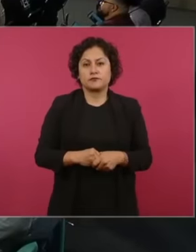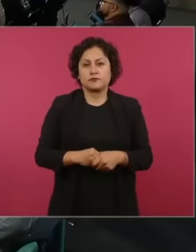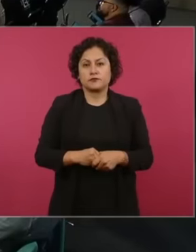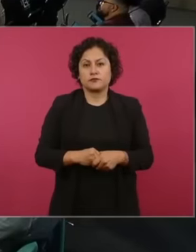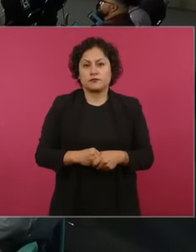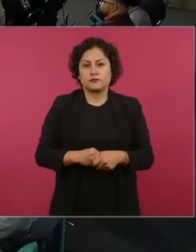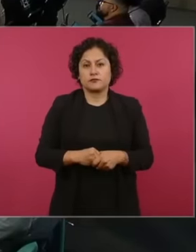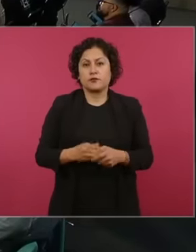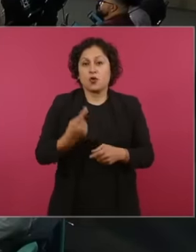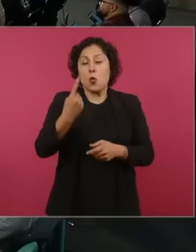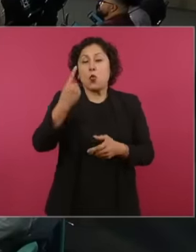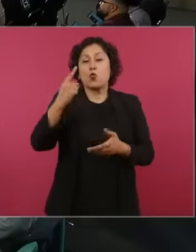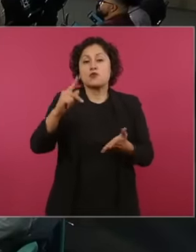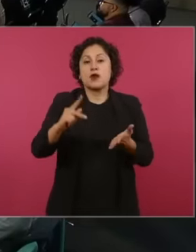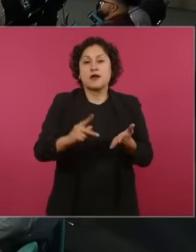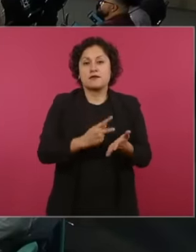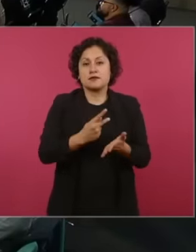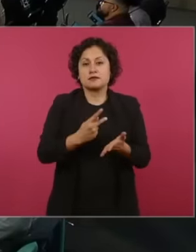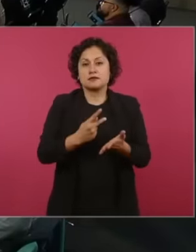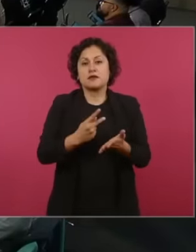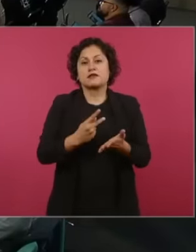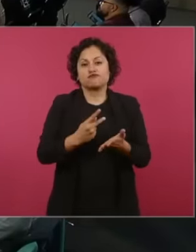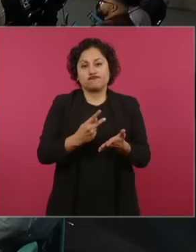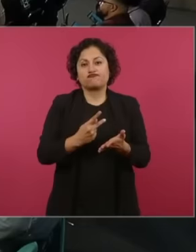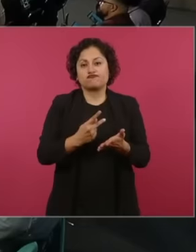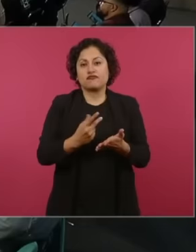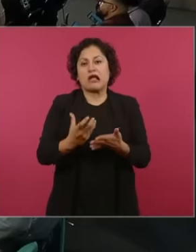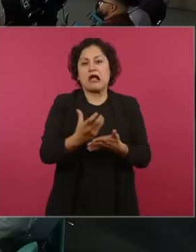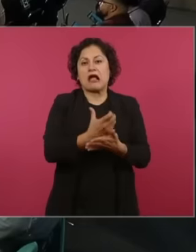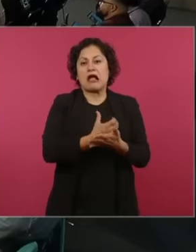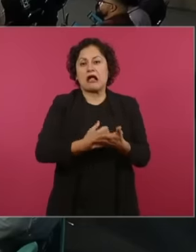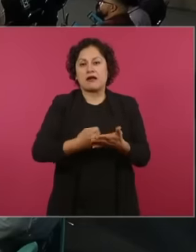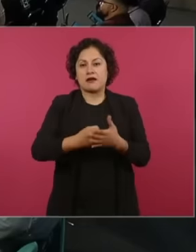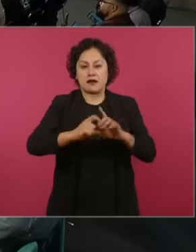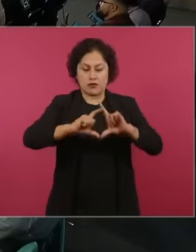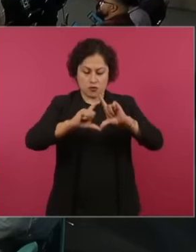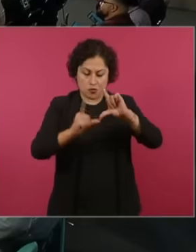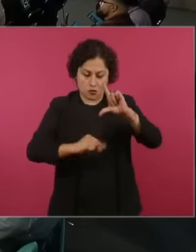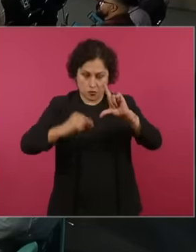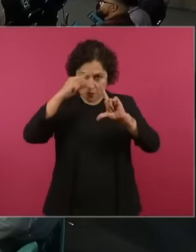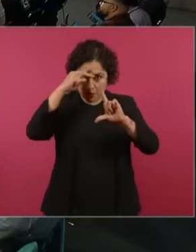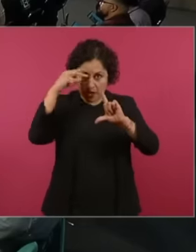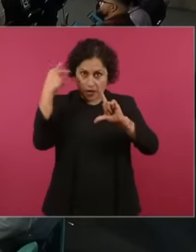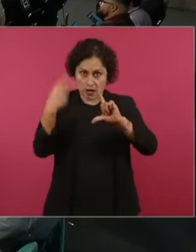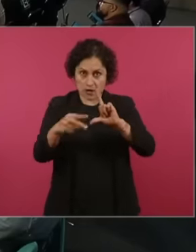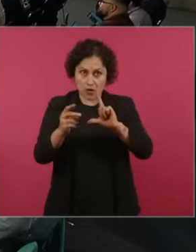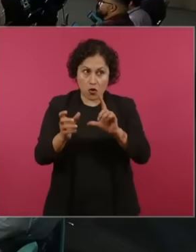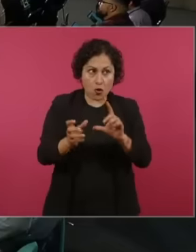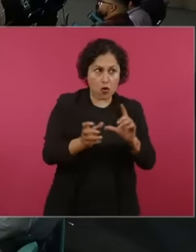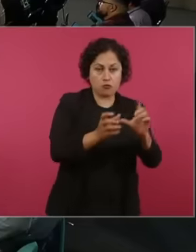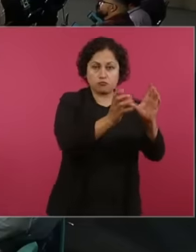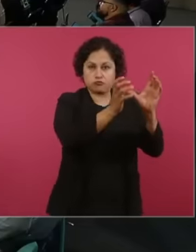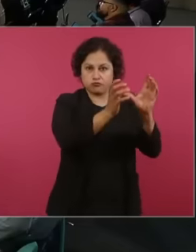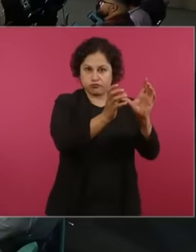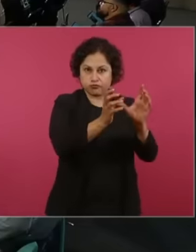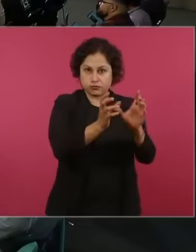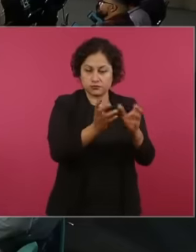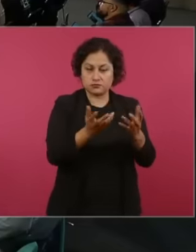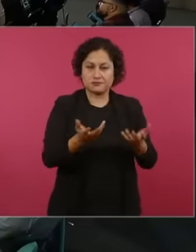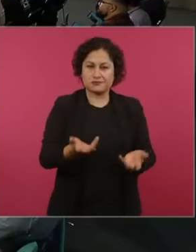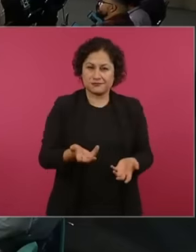territory, inventing